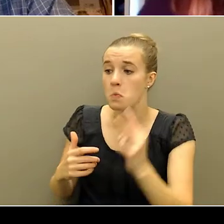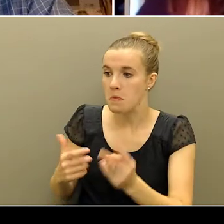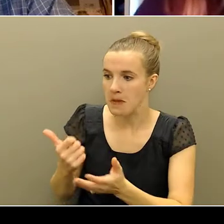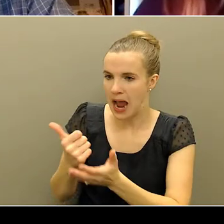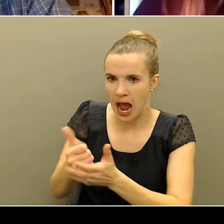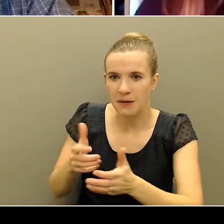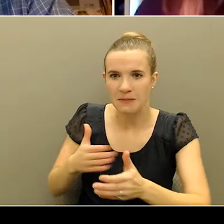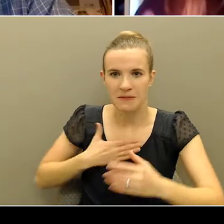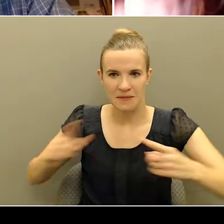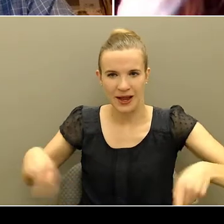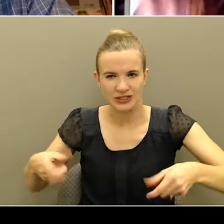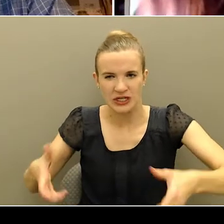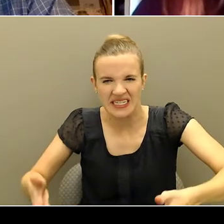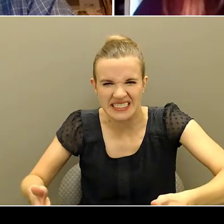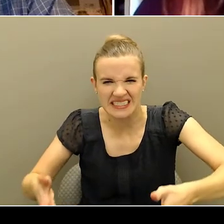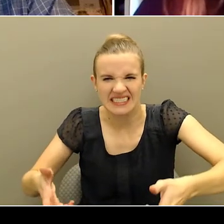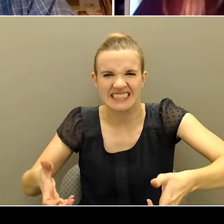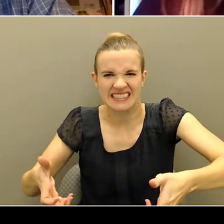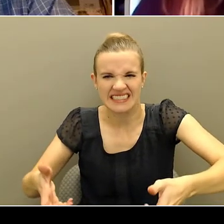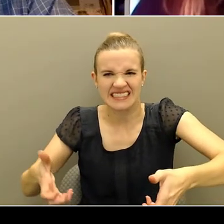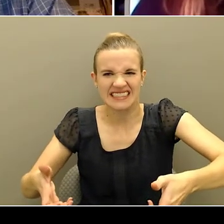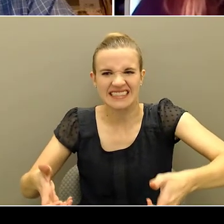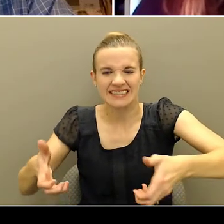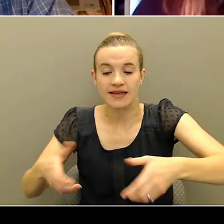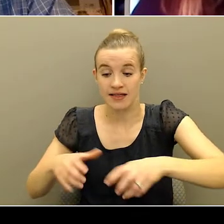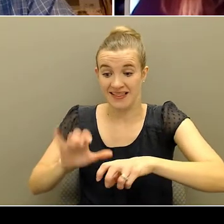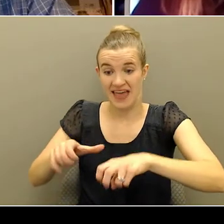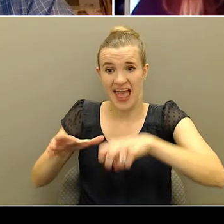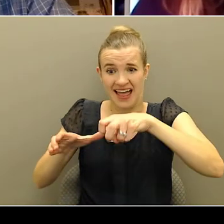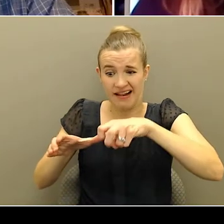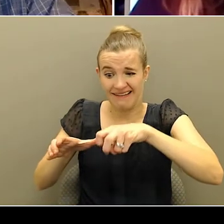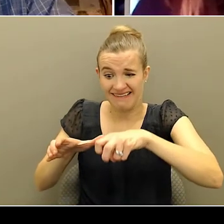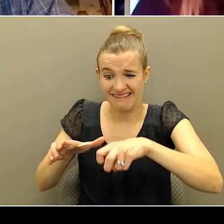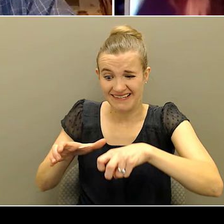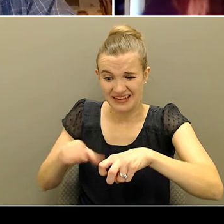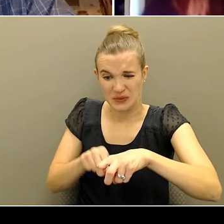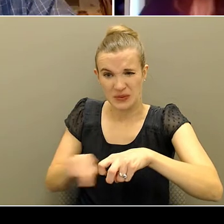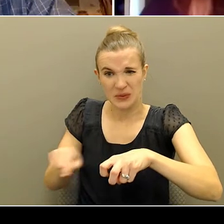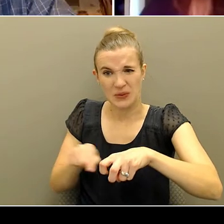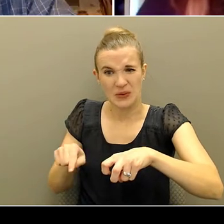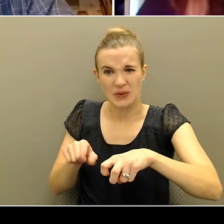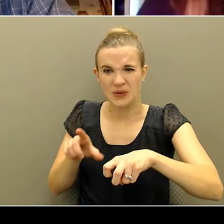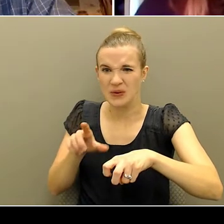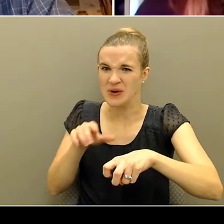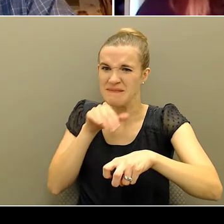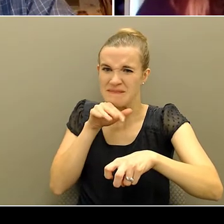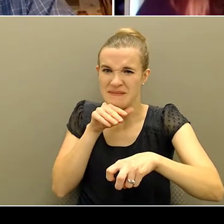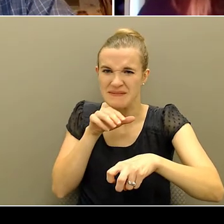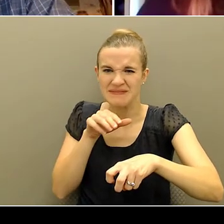Thick- it you know, deep red sand, and like muddy, muddy red dirt, sand